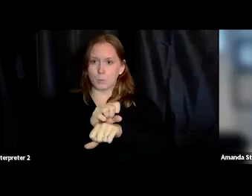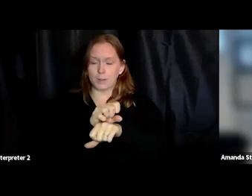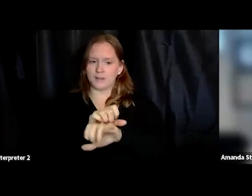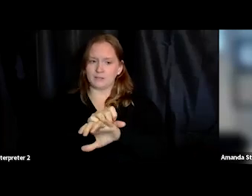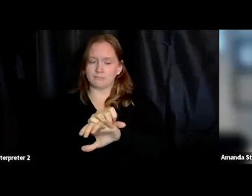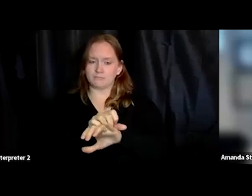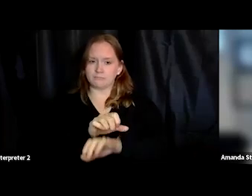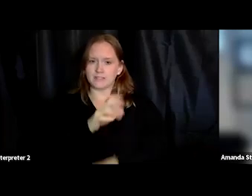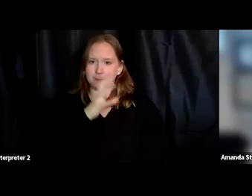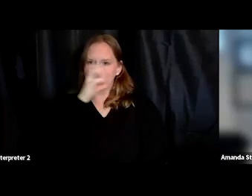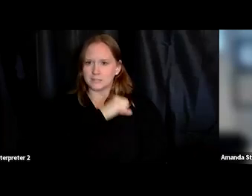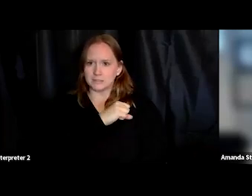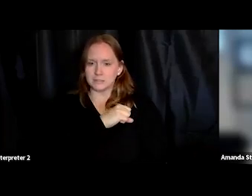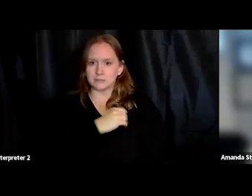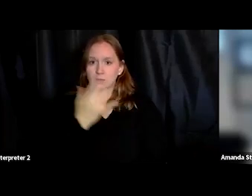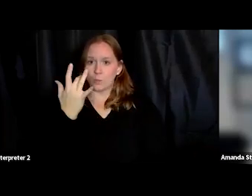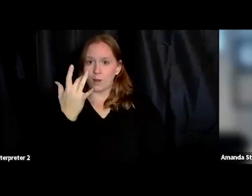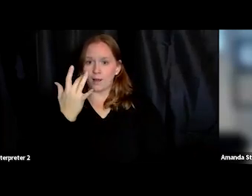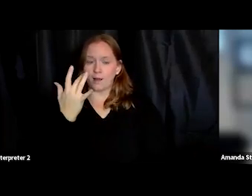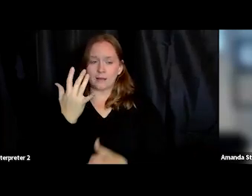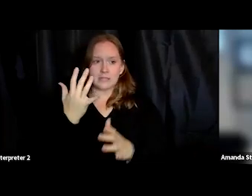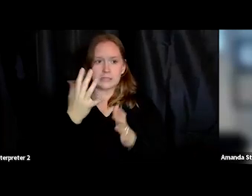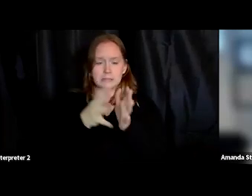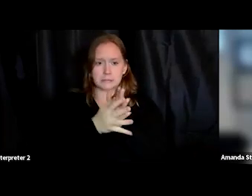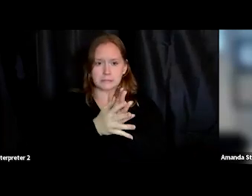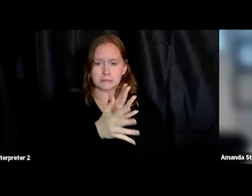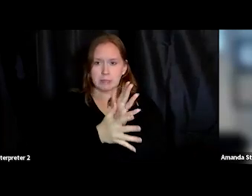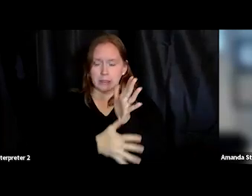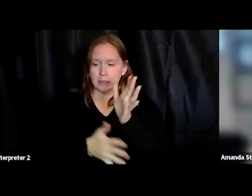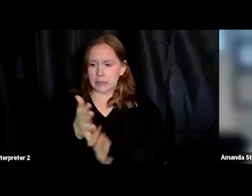He said his hands were really sweaty and cold. He was very shaky